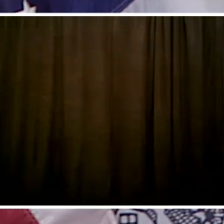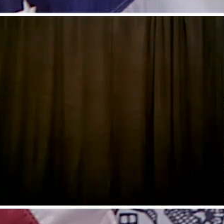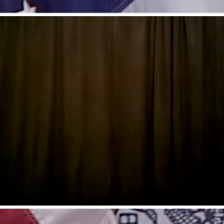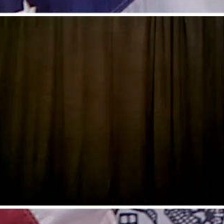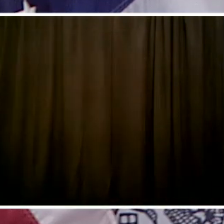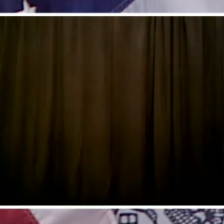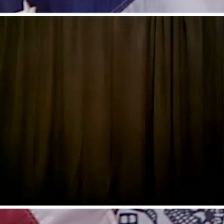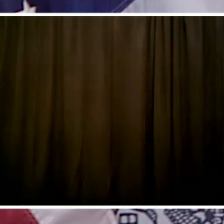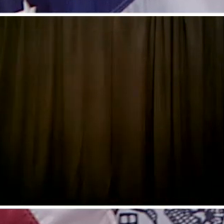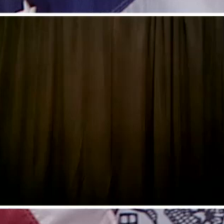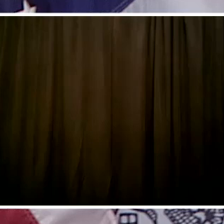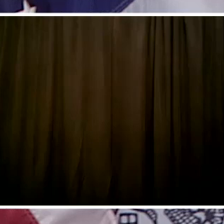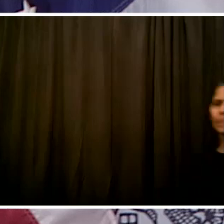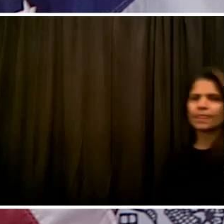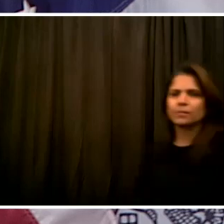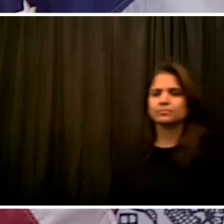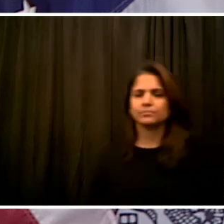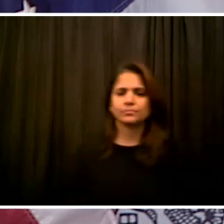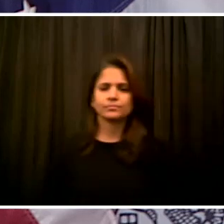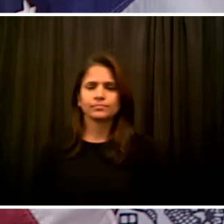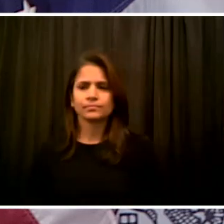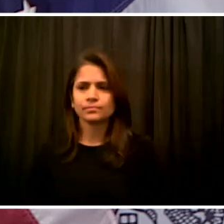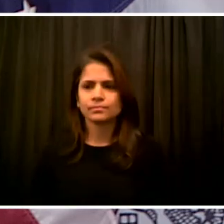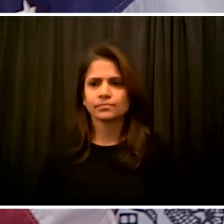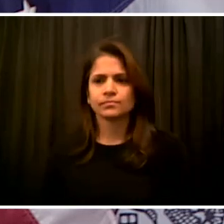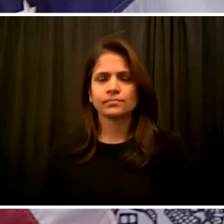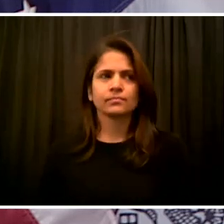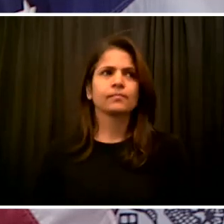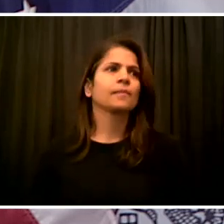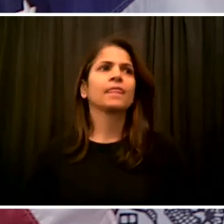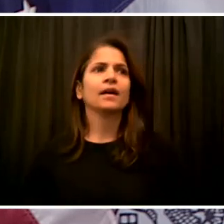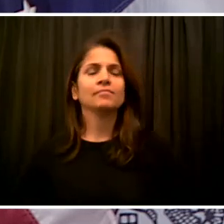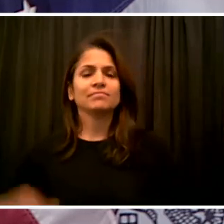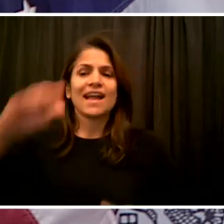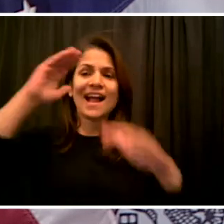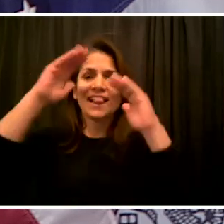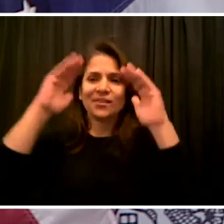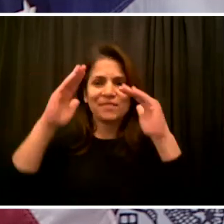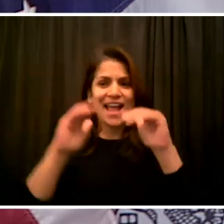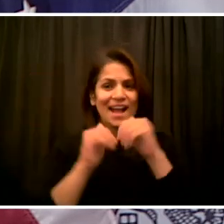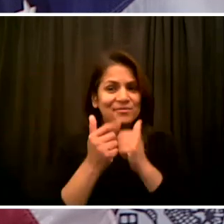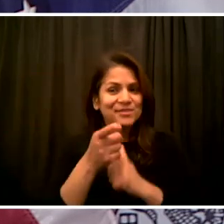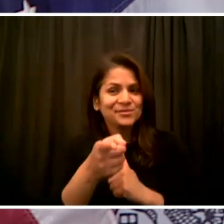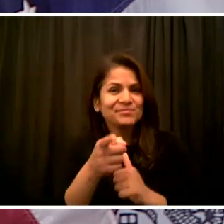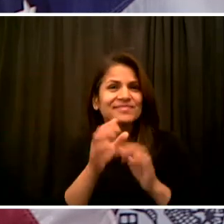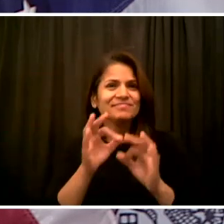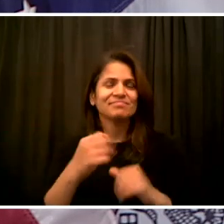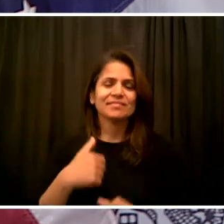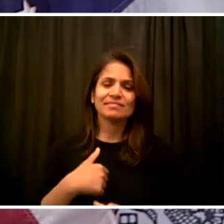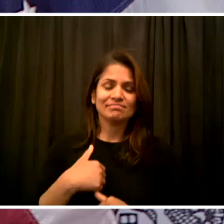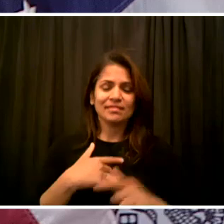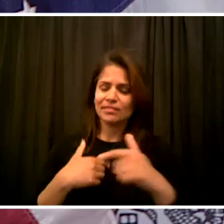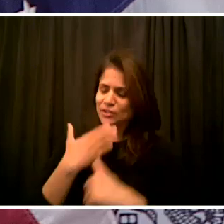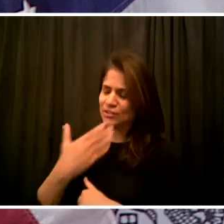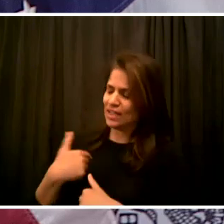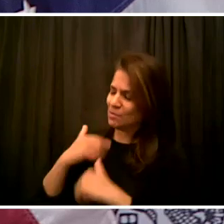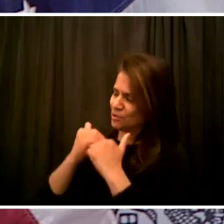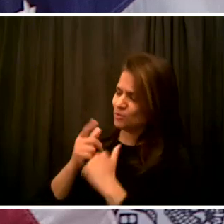NT,EX HWEAV E MARK MORELLI FROM CNN. HI, EVERYBODY. HOW ARE YOU DOING TODAY?